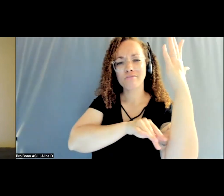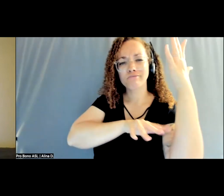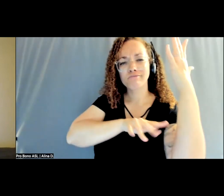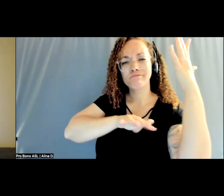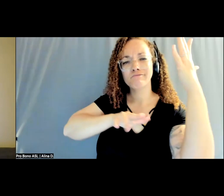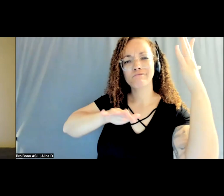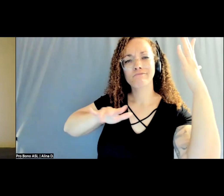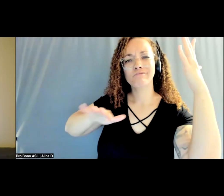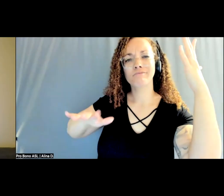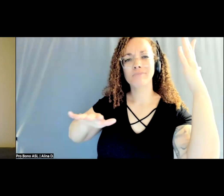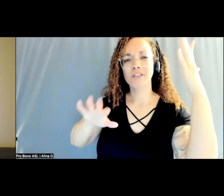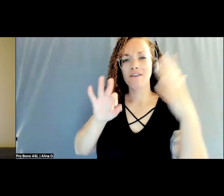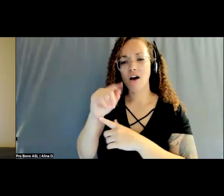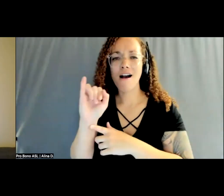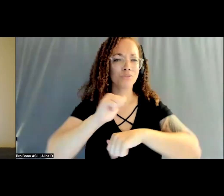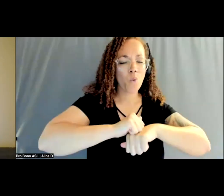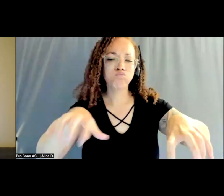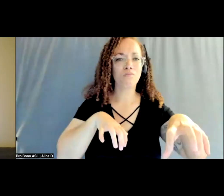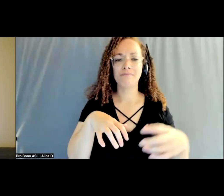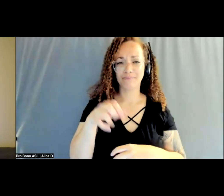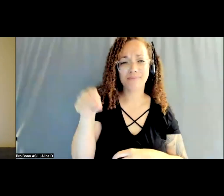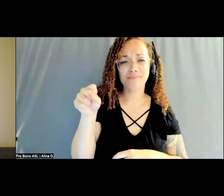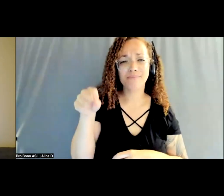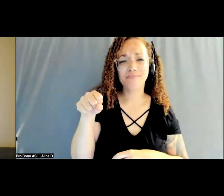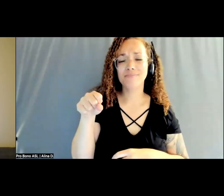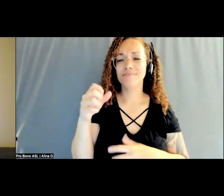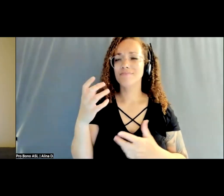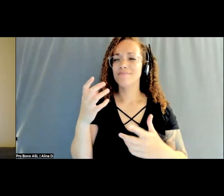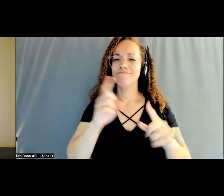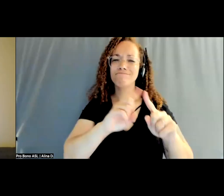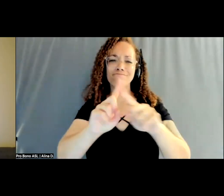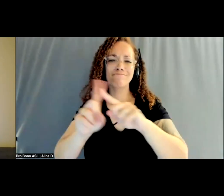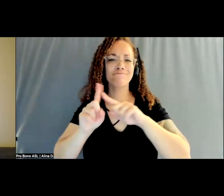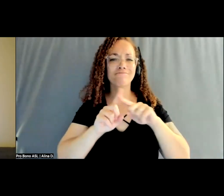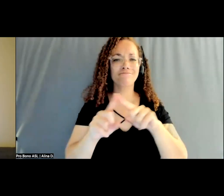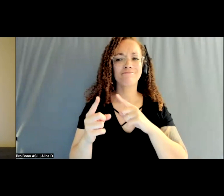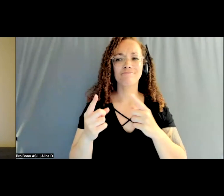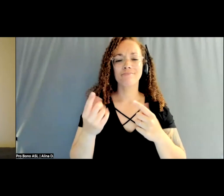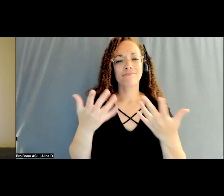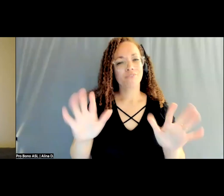the fugitive, too, may we know how to reach & reach for each other if